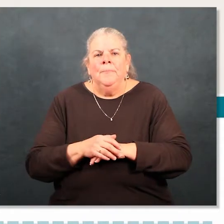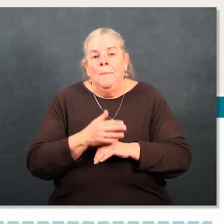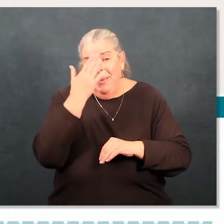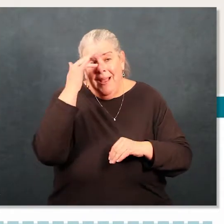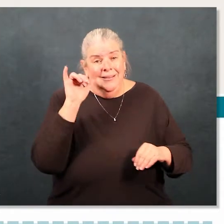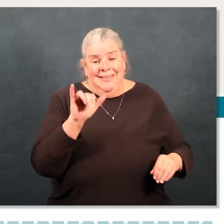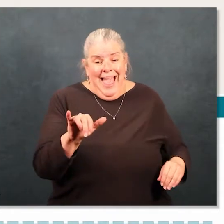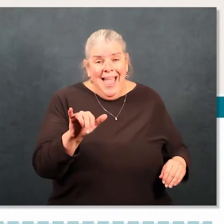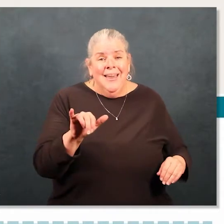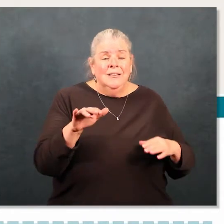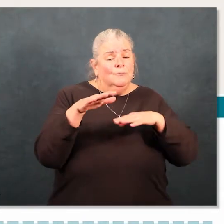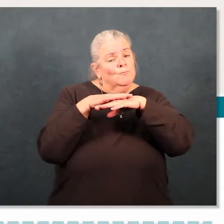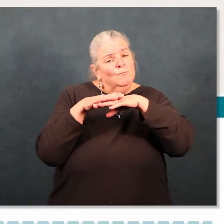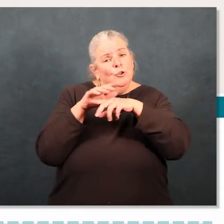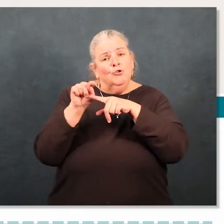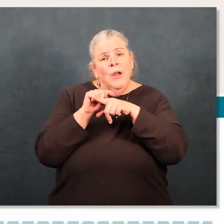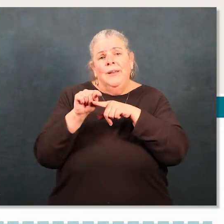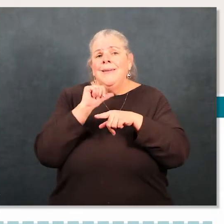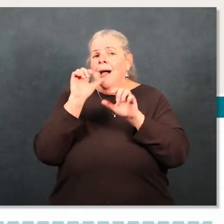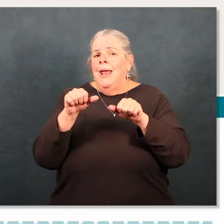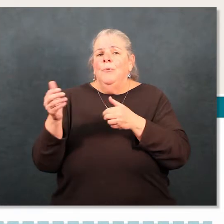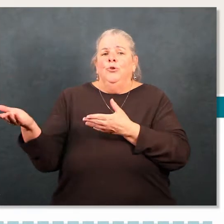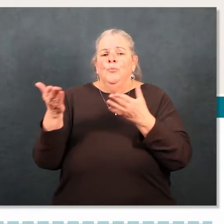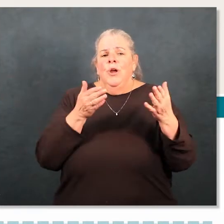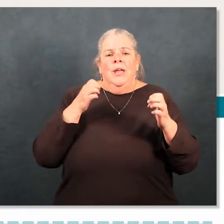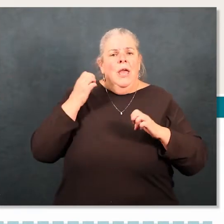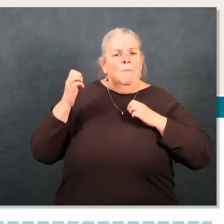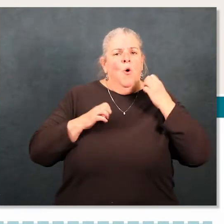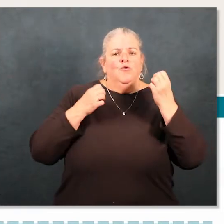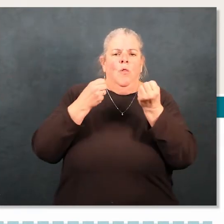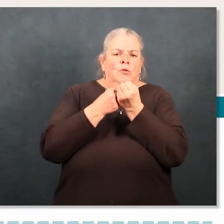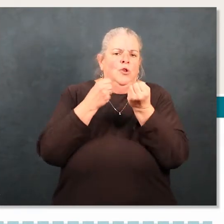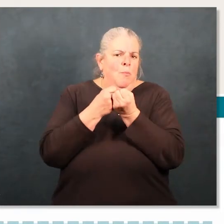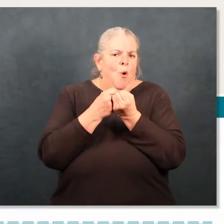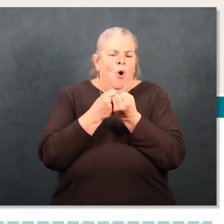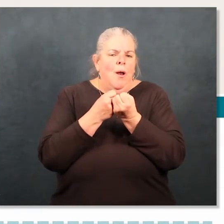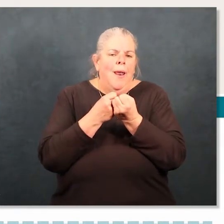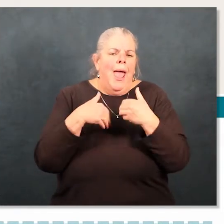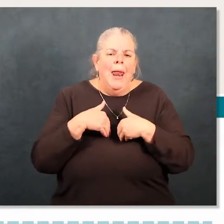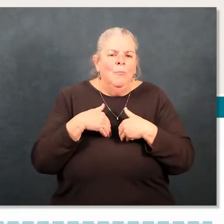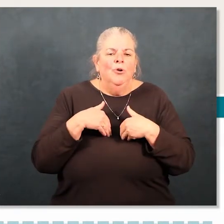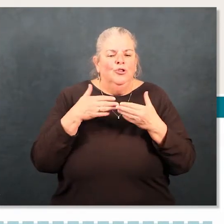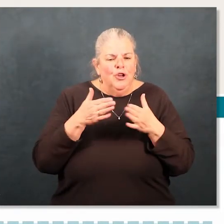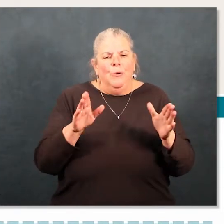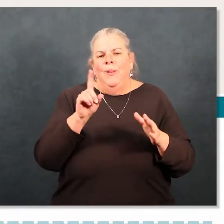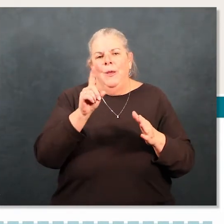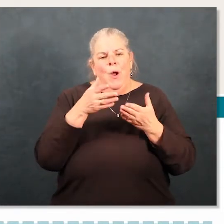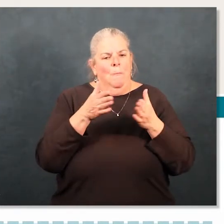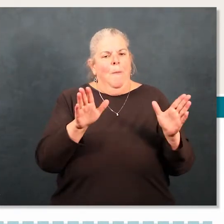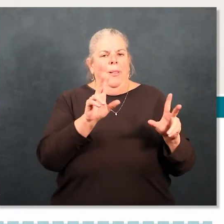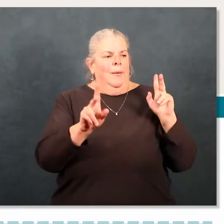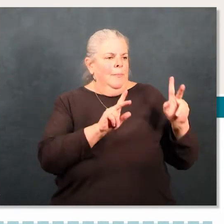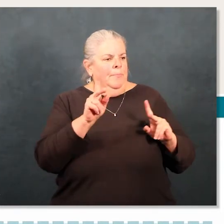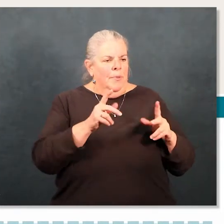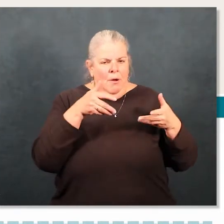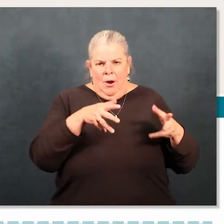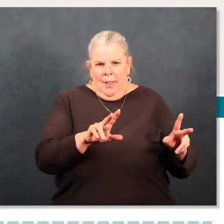to take your emotional support animal just generally where the public is allowed. You can take your emotional support animal